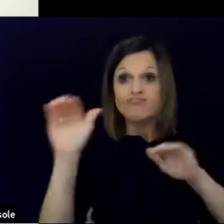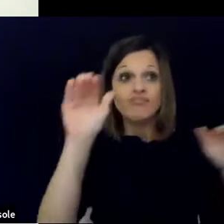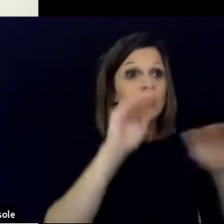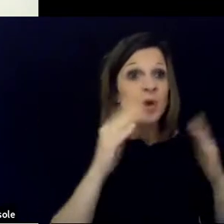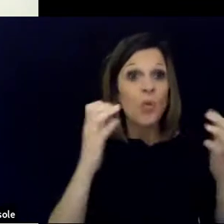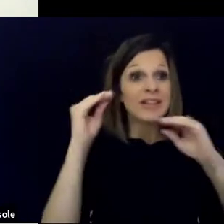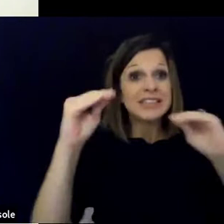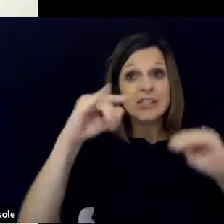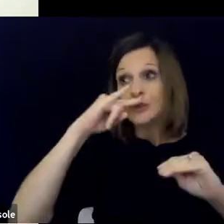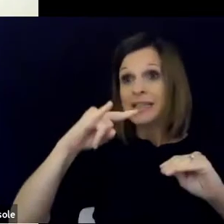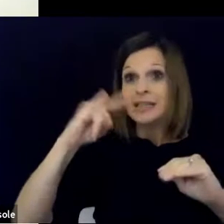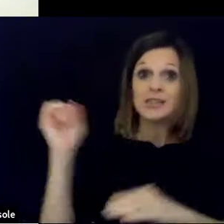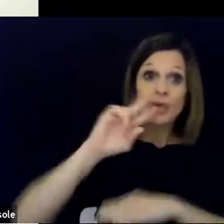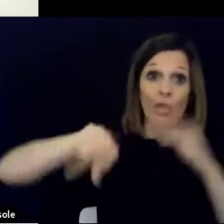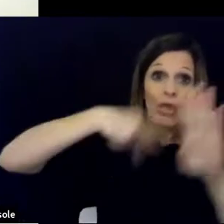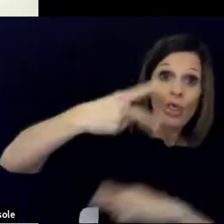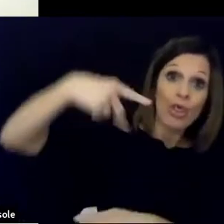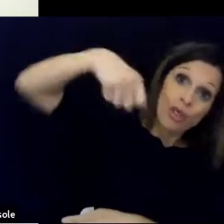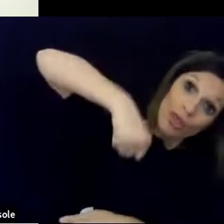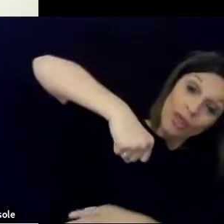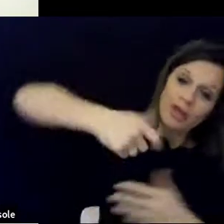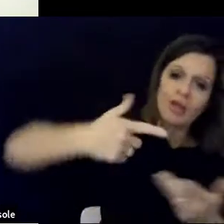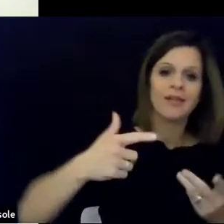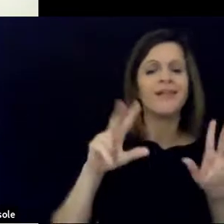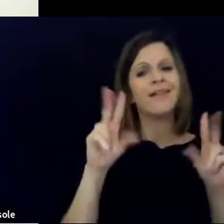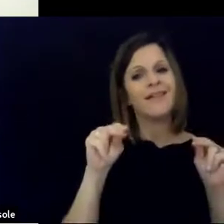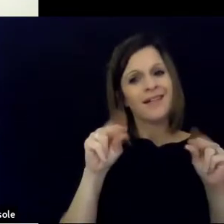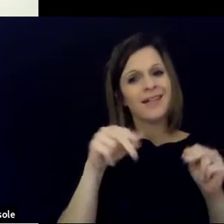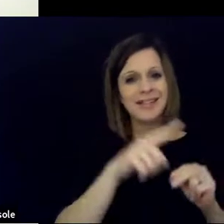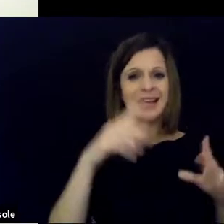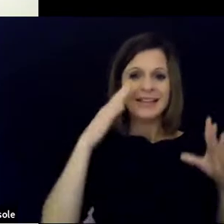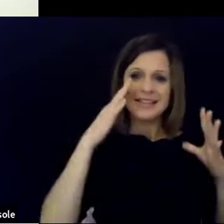No they've chosen this. They've chosen it because it works for them.